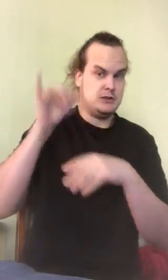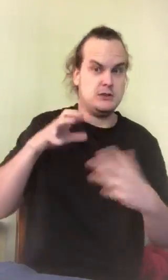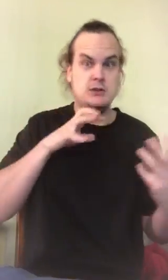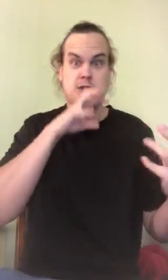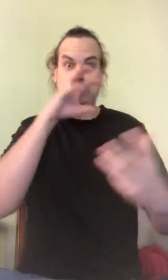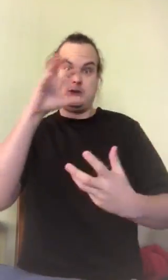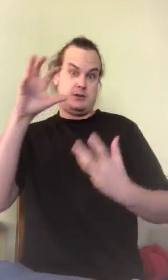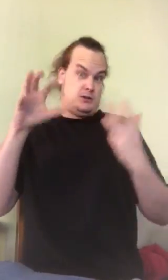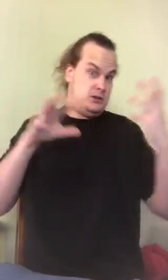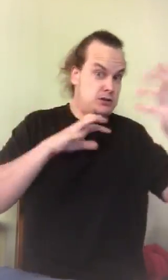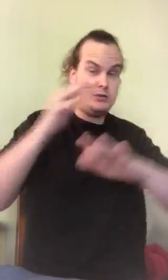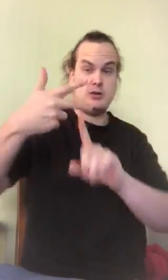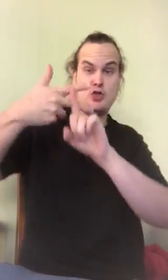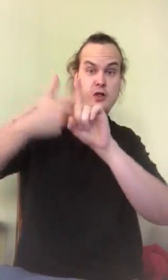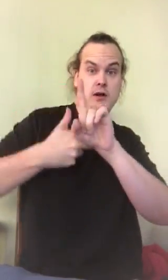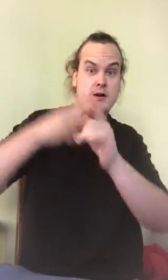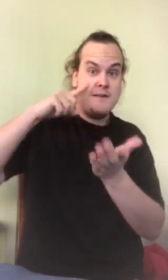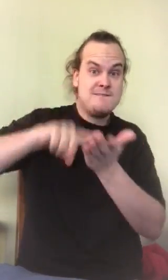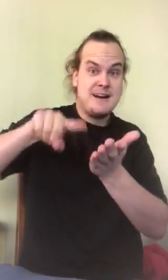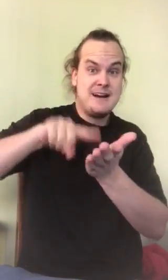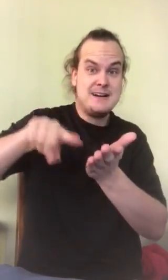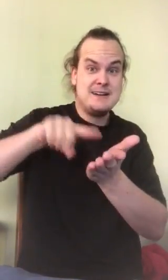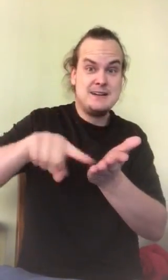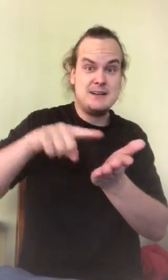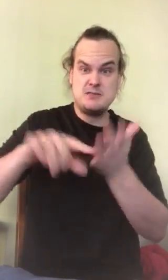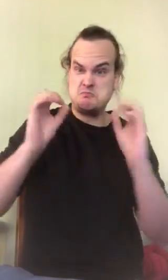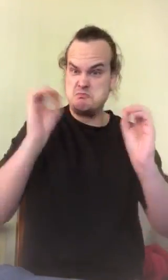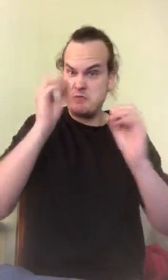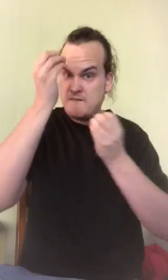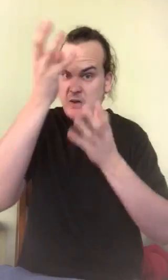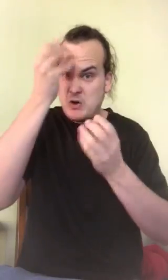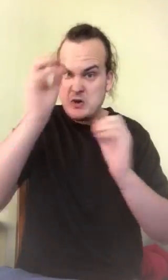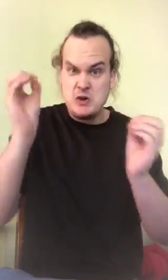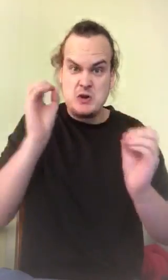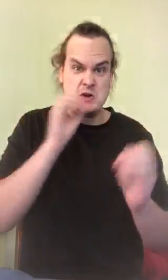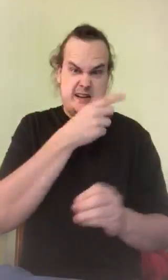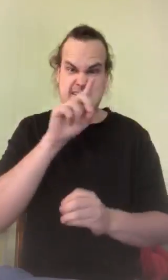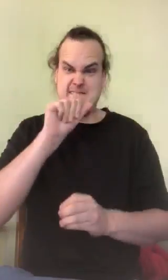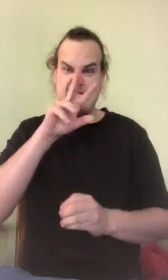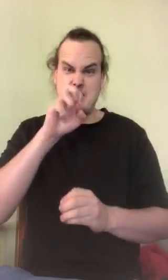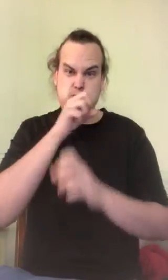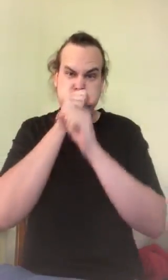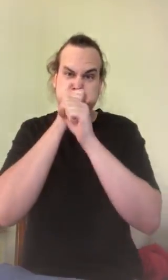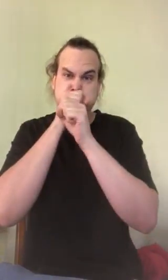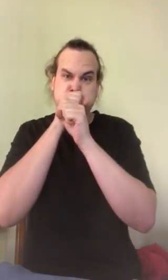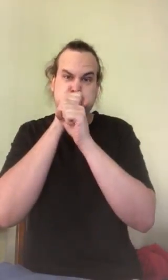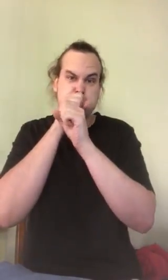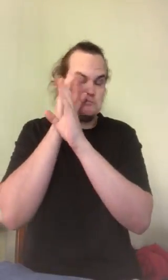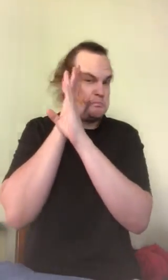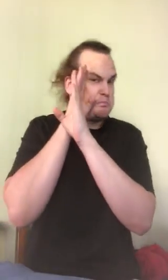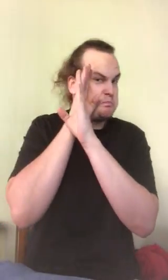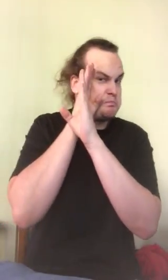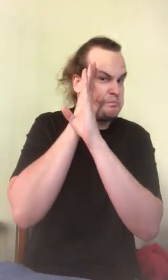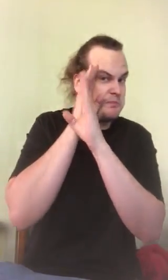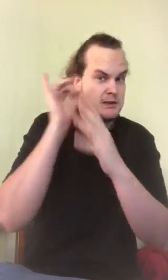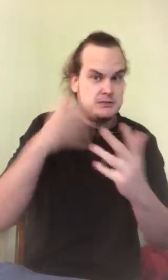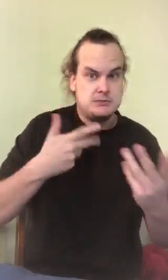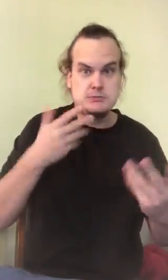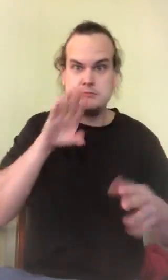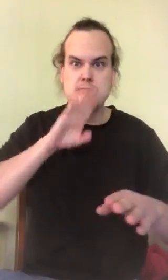It cause tension There is 3 month investigation They didnt share a single of information Dave choose to keep it to himself and ignore the tension